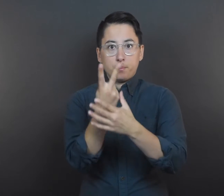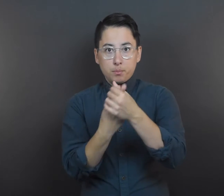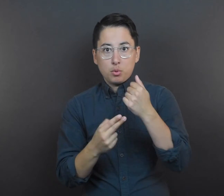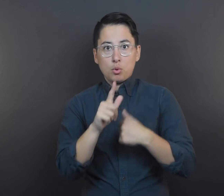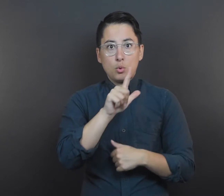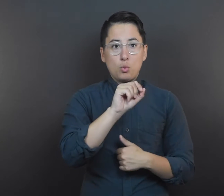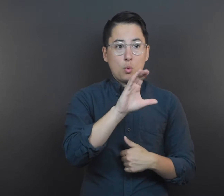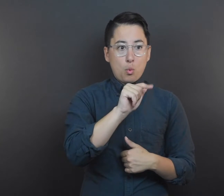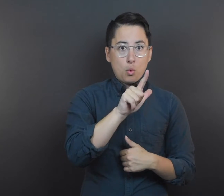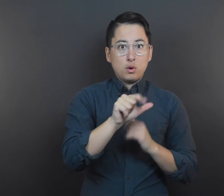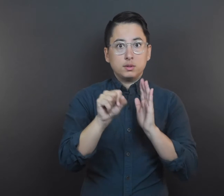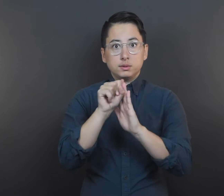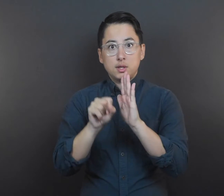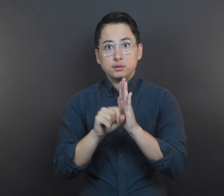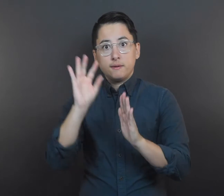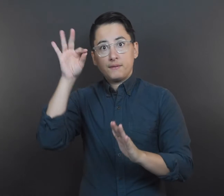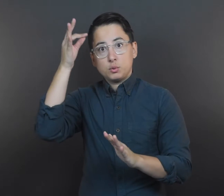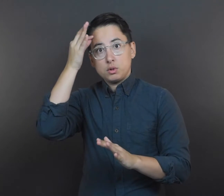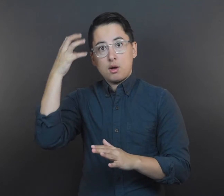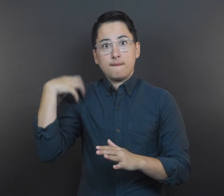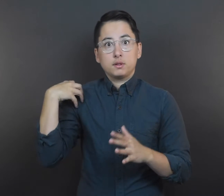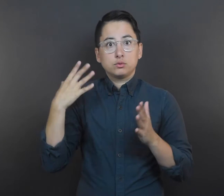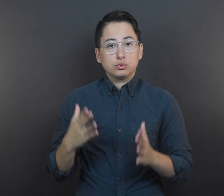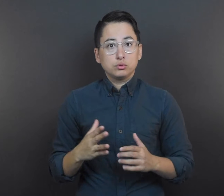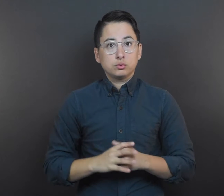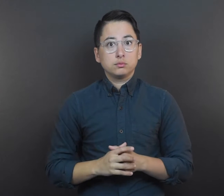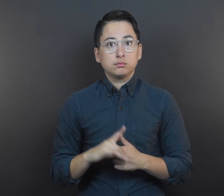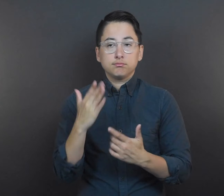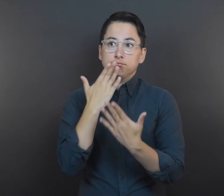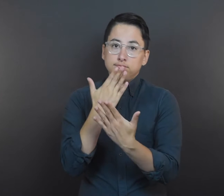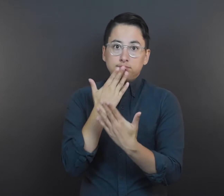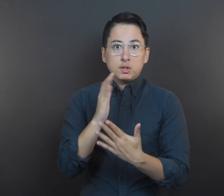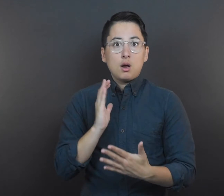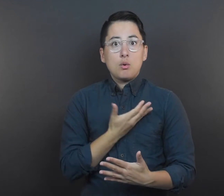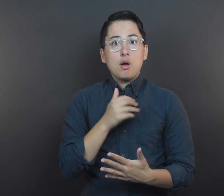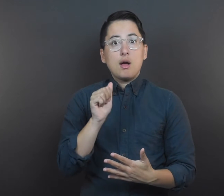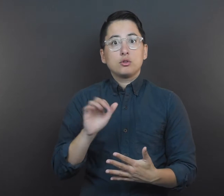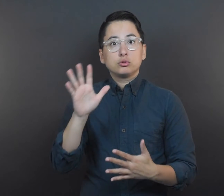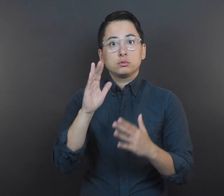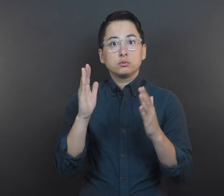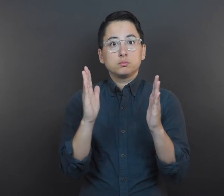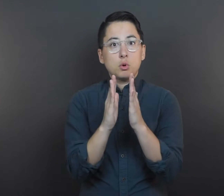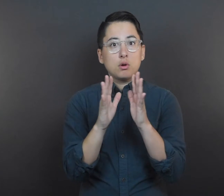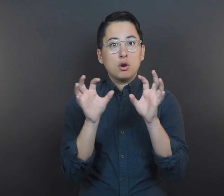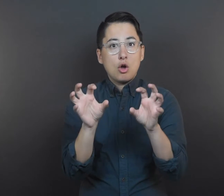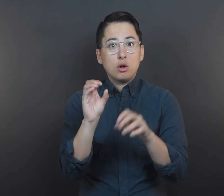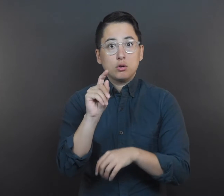“Thankfully, our Asian small-clawed otters had mild illness and have fully recovered,